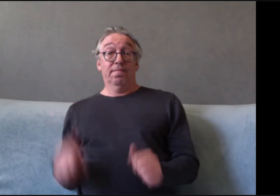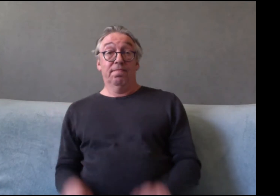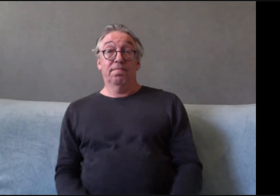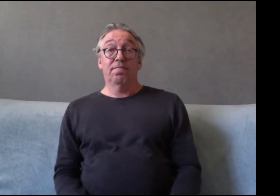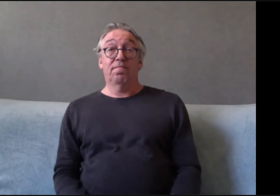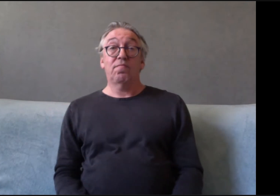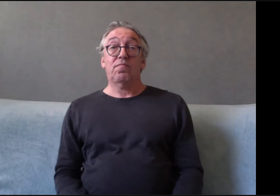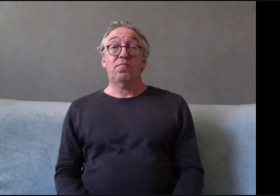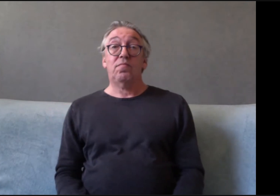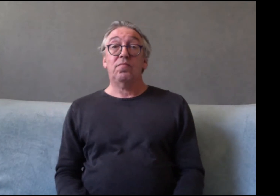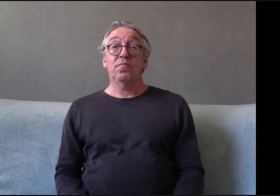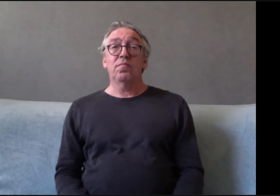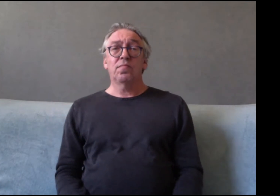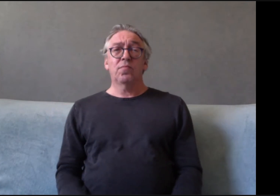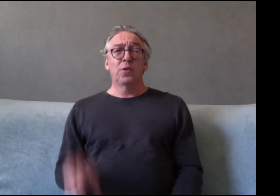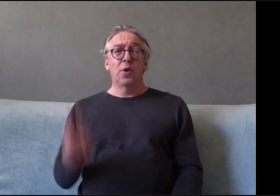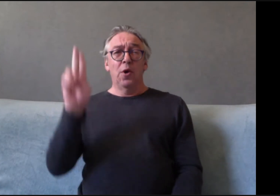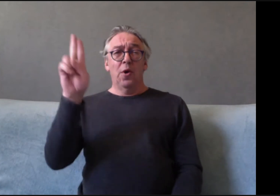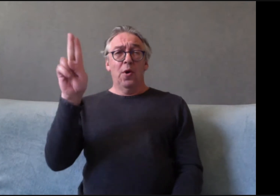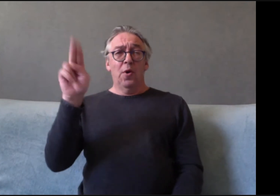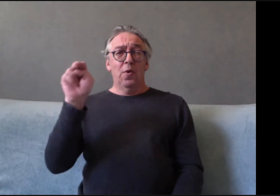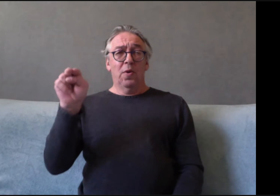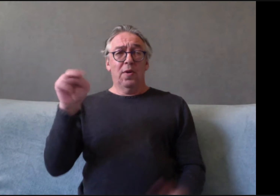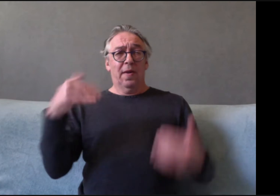The Convention Against Torture.